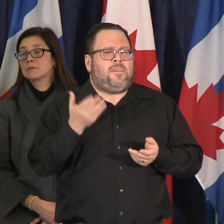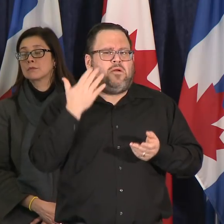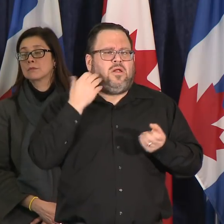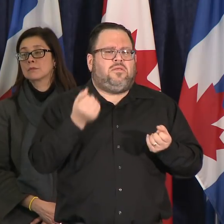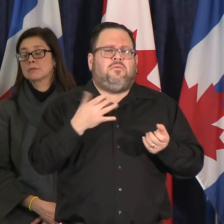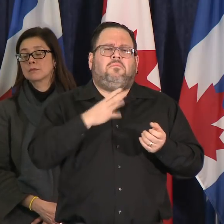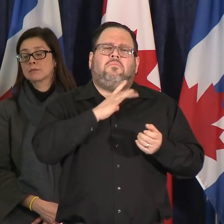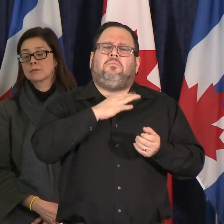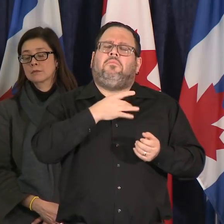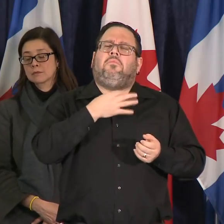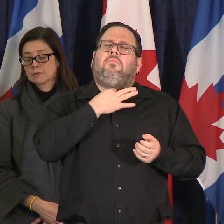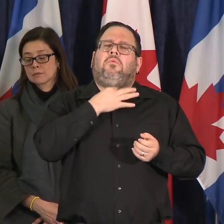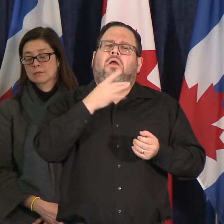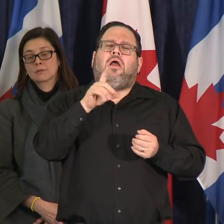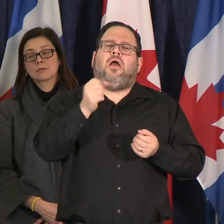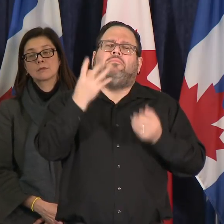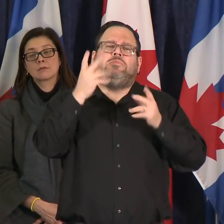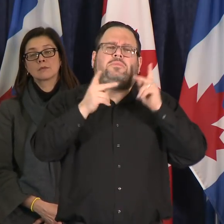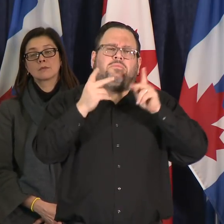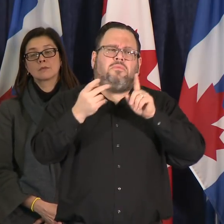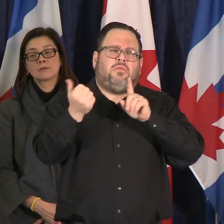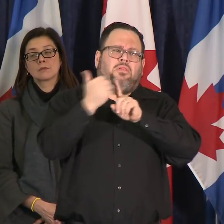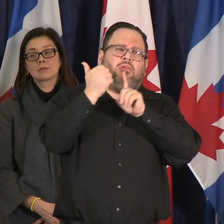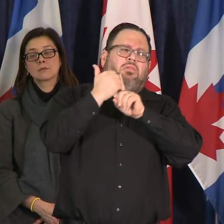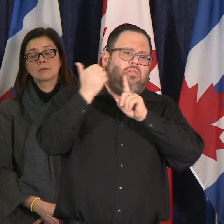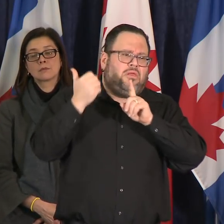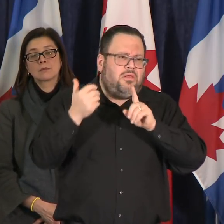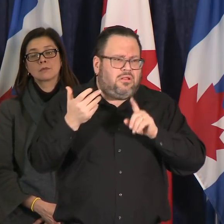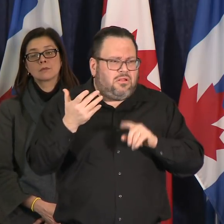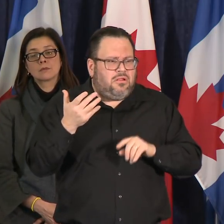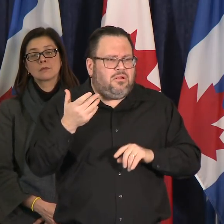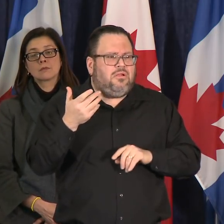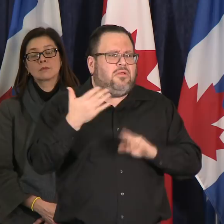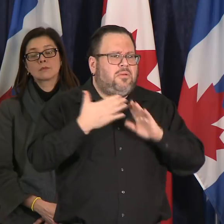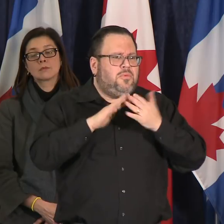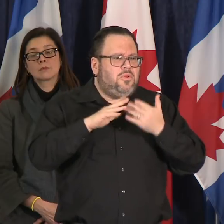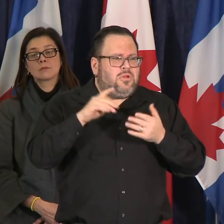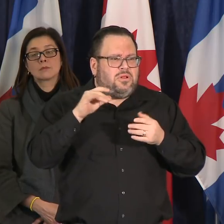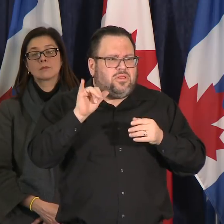information with respect to numbers or numbers of victims and nor do I have any